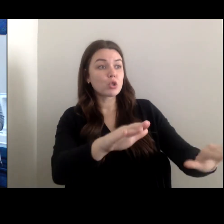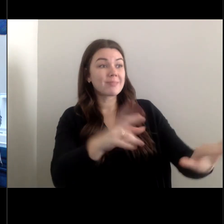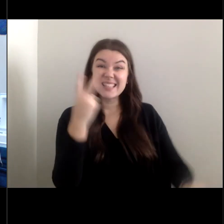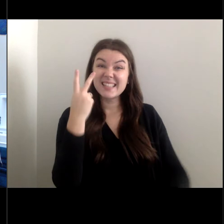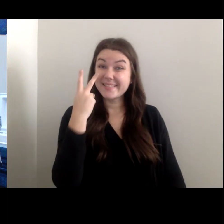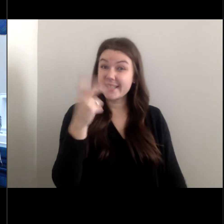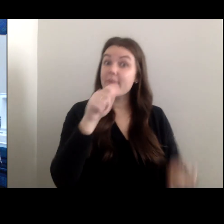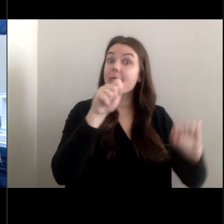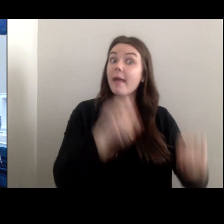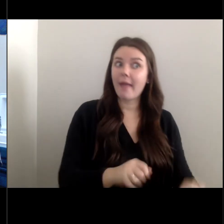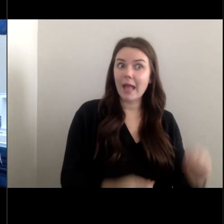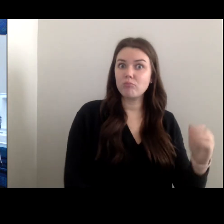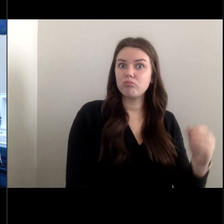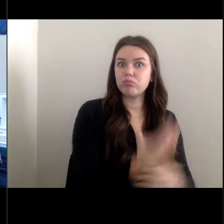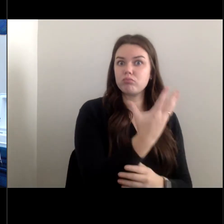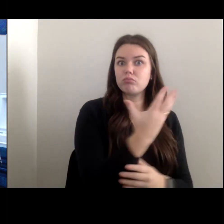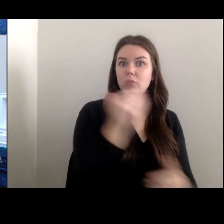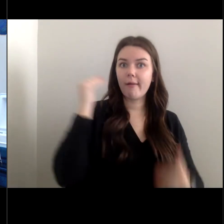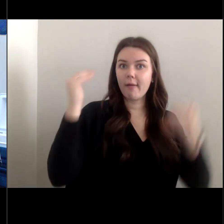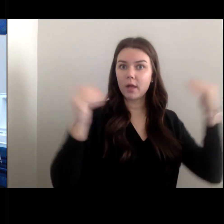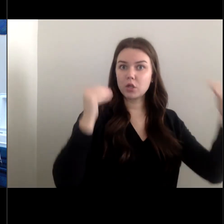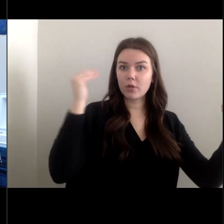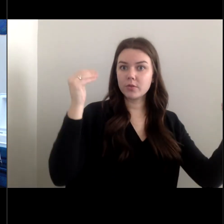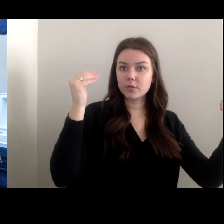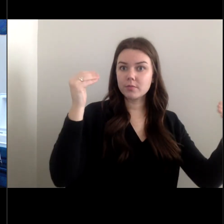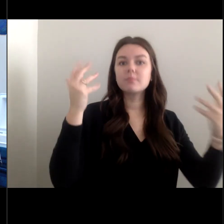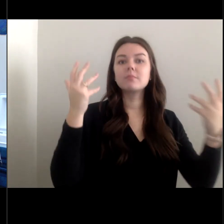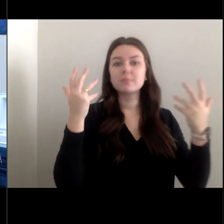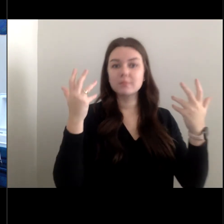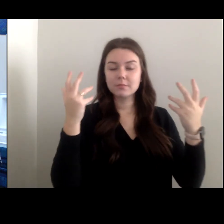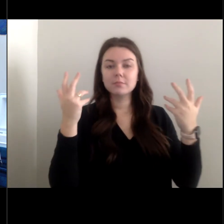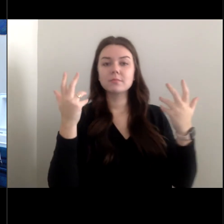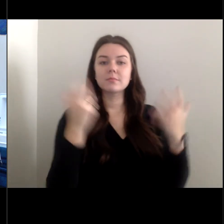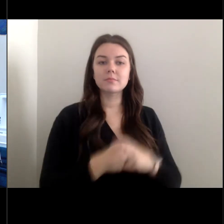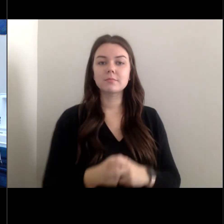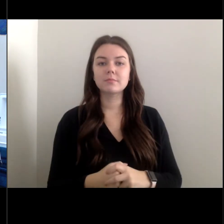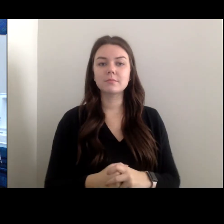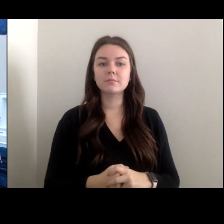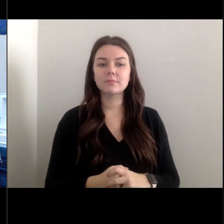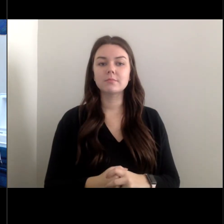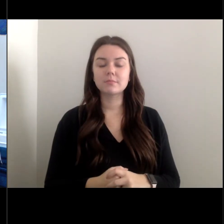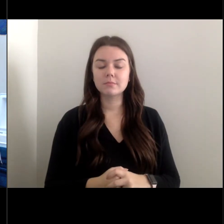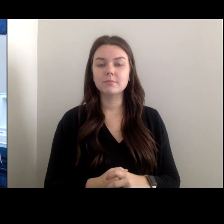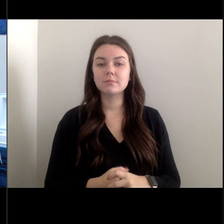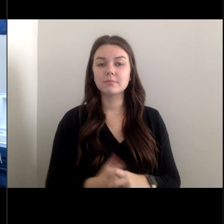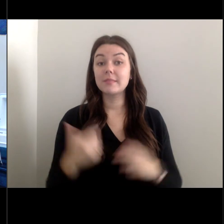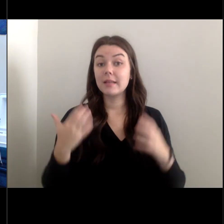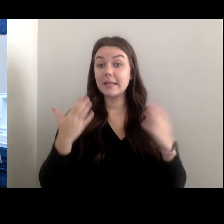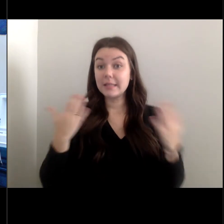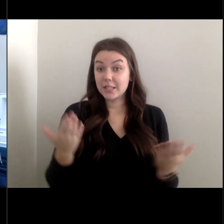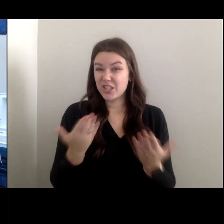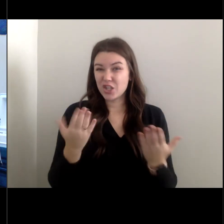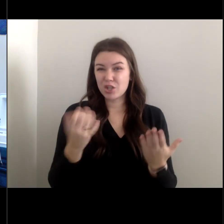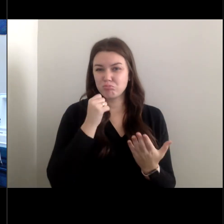to be able to replenish the population, to actually have a fishery. But we here don't currently raise any crab to eat.